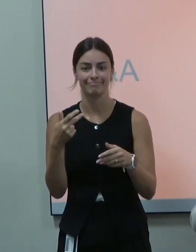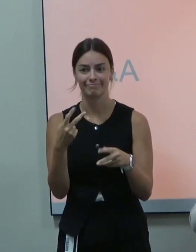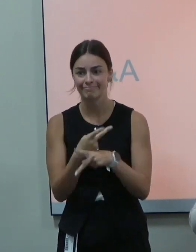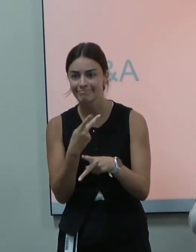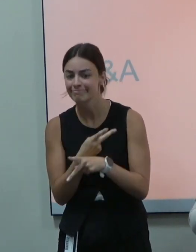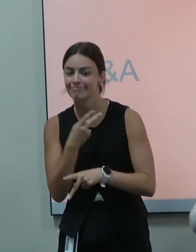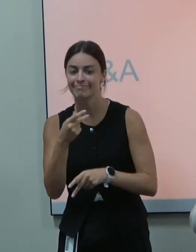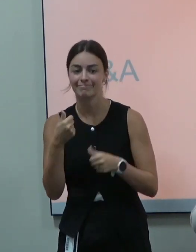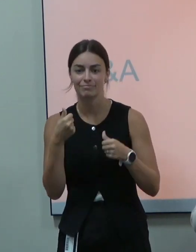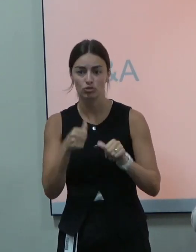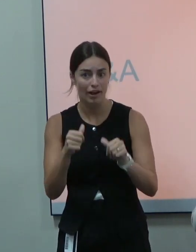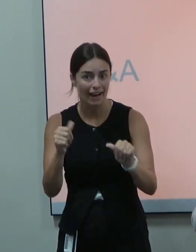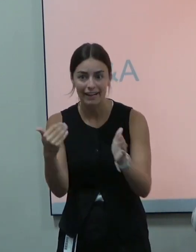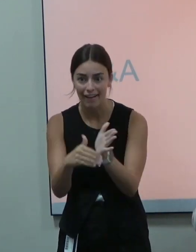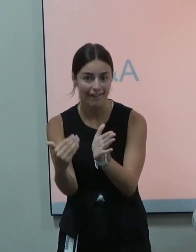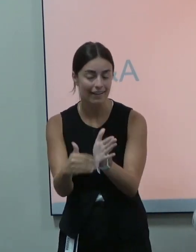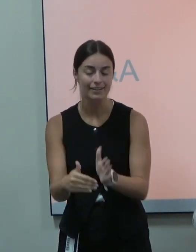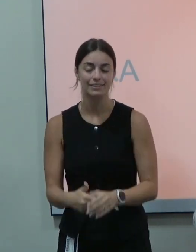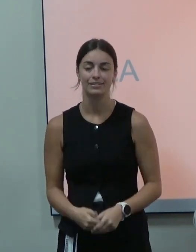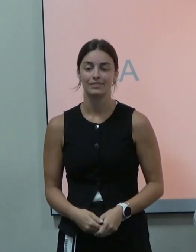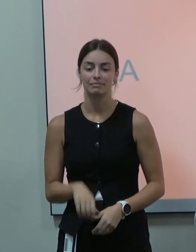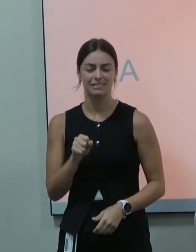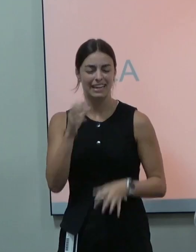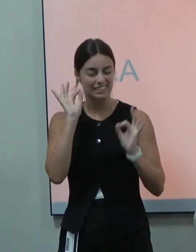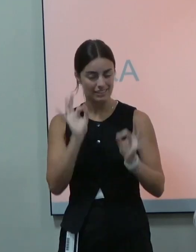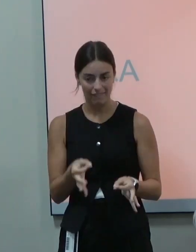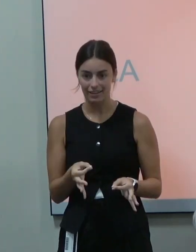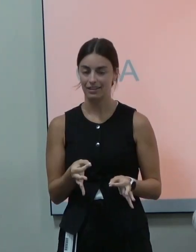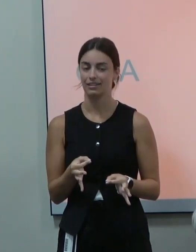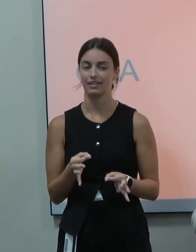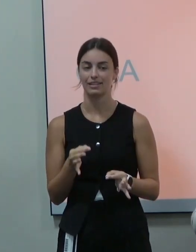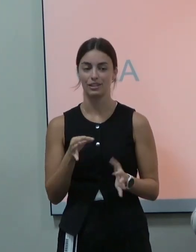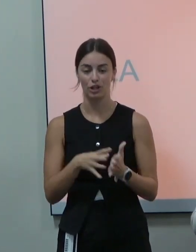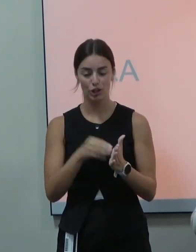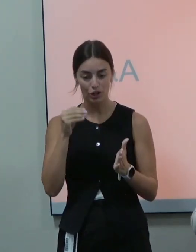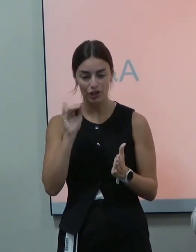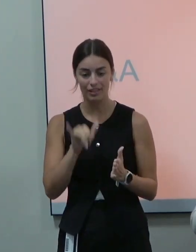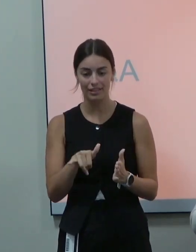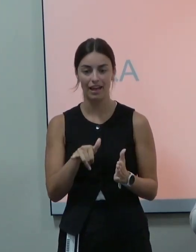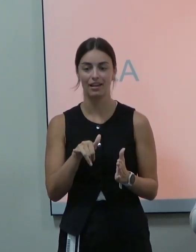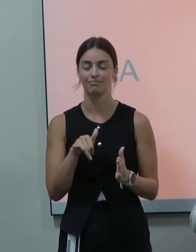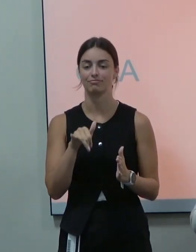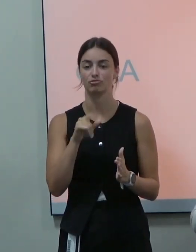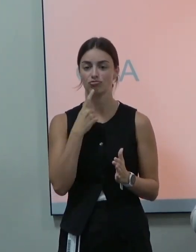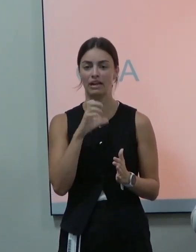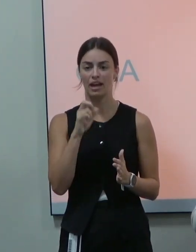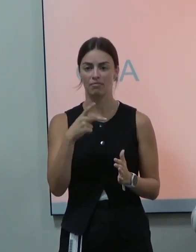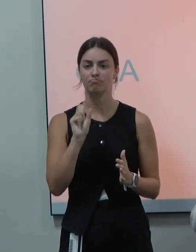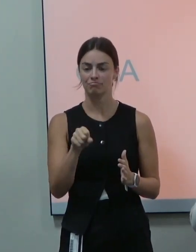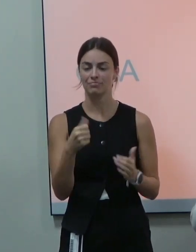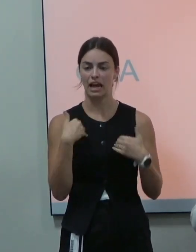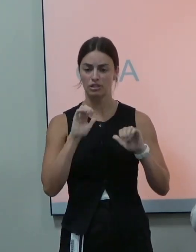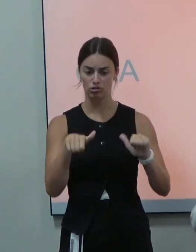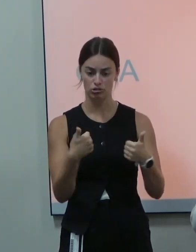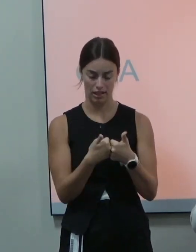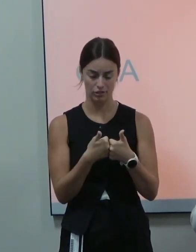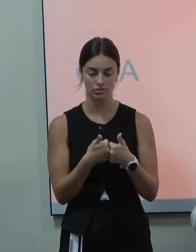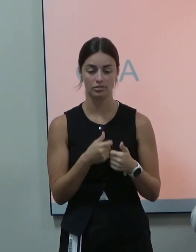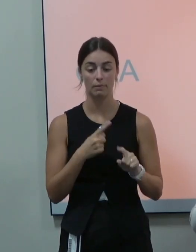But yeah, I definitely learned the positive and the challenges that REDCap has. But a challenge of the program I had,